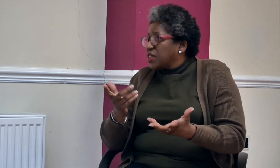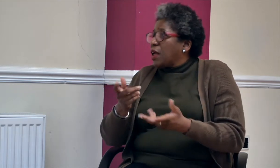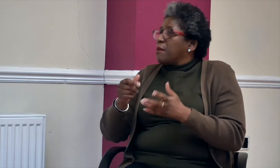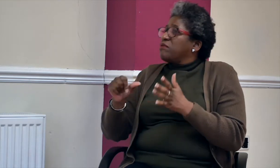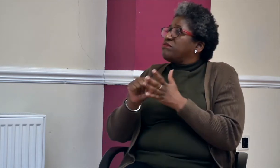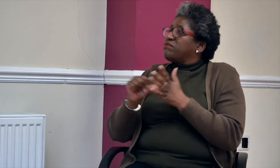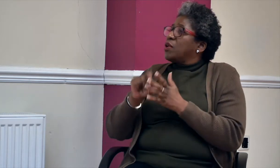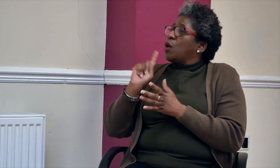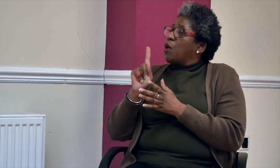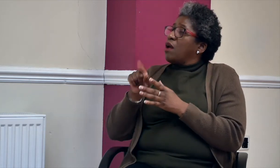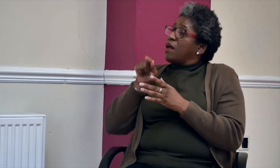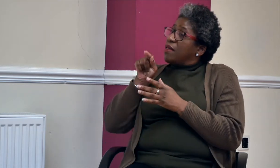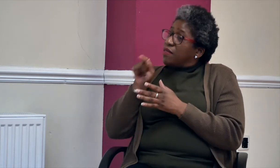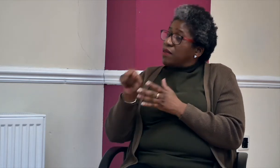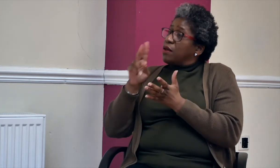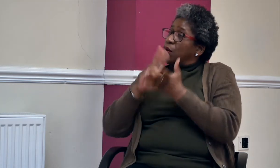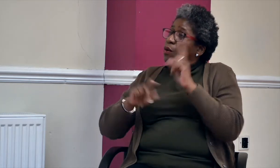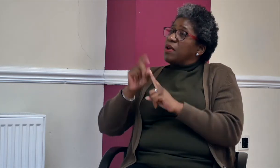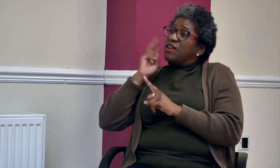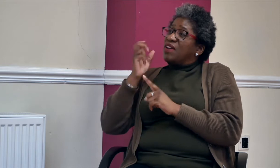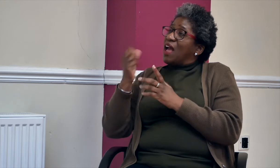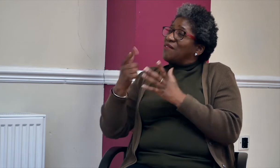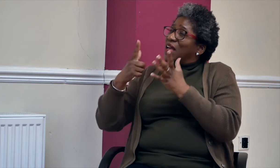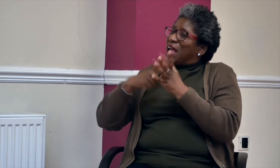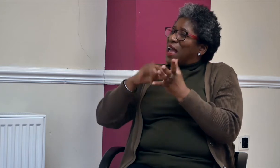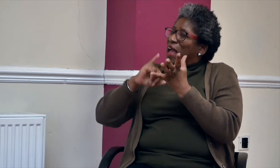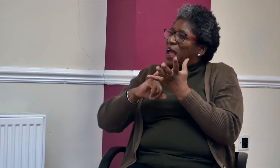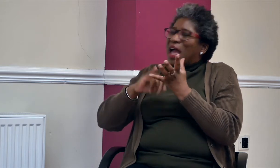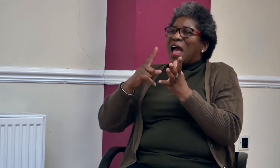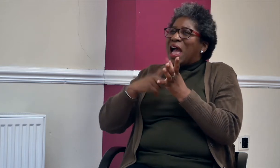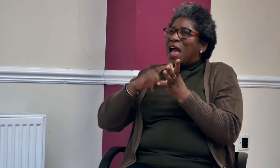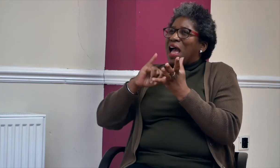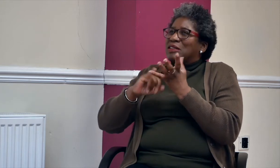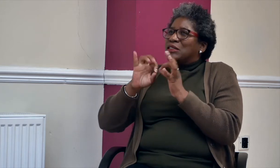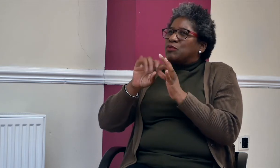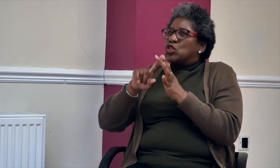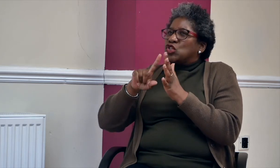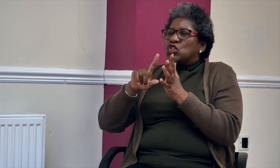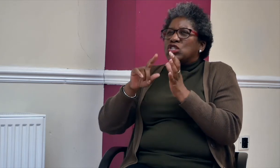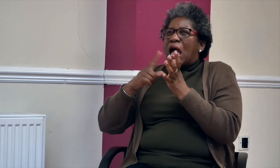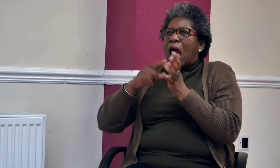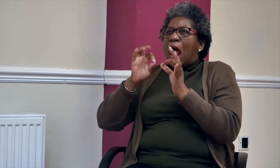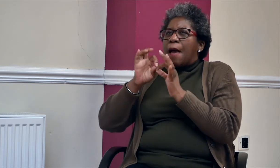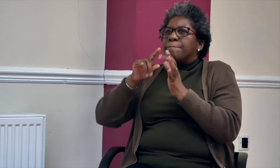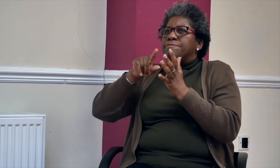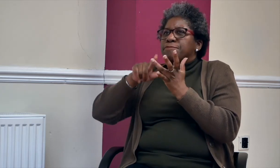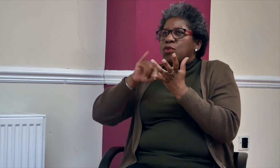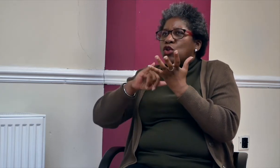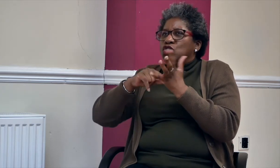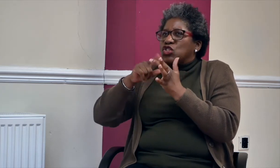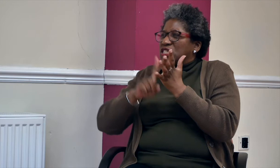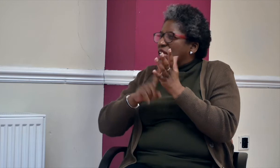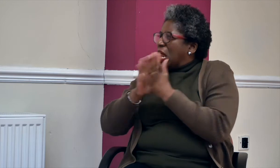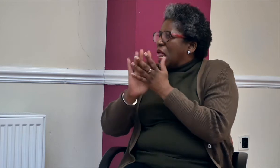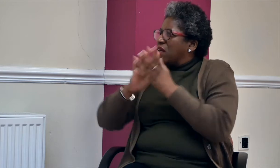Then we found asbestos in Newport Deaf Club's building.